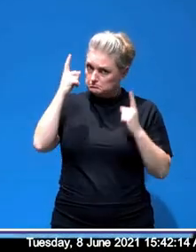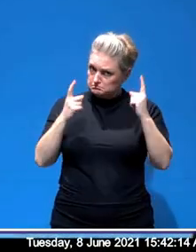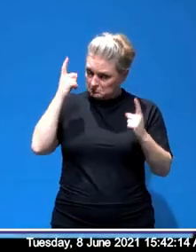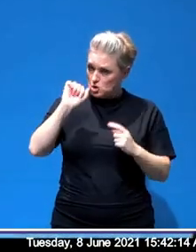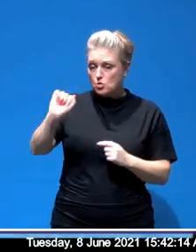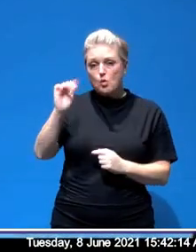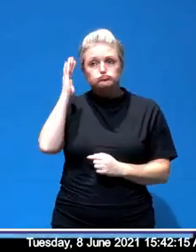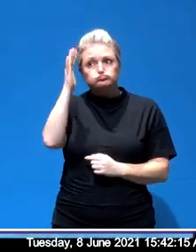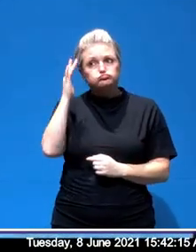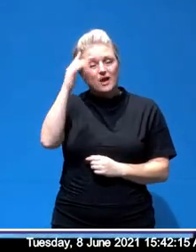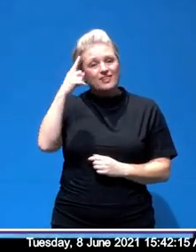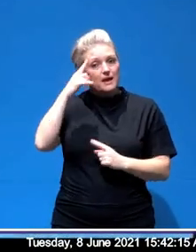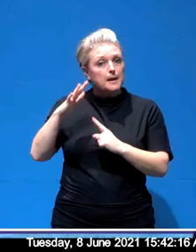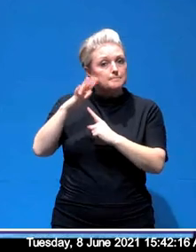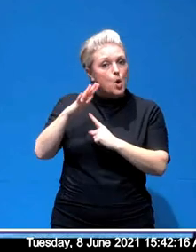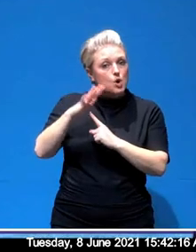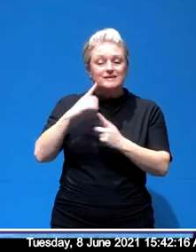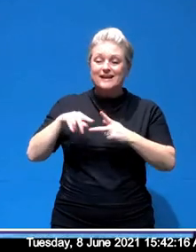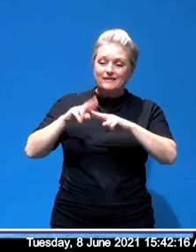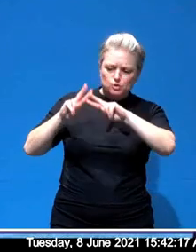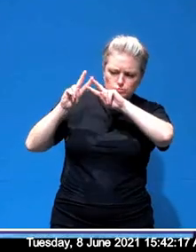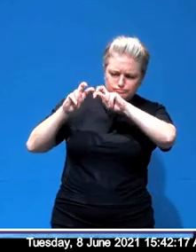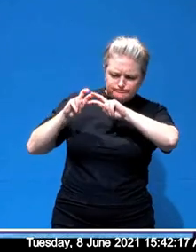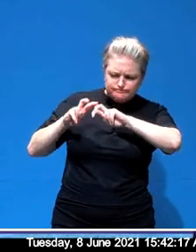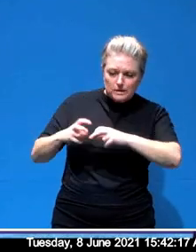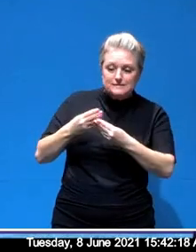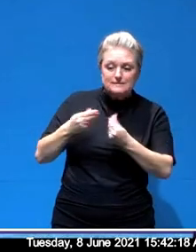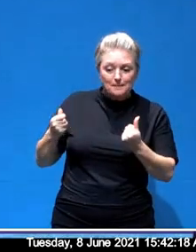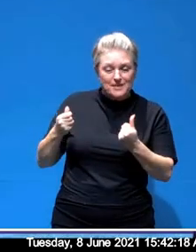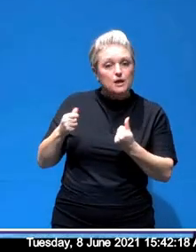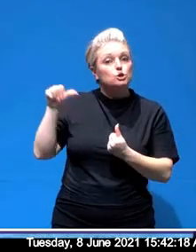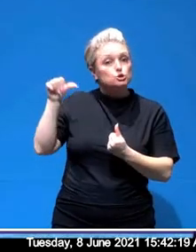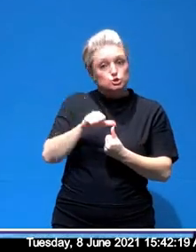the outcomes of investigations that concern people who receive services? Absolutely.